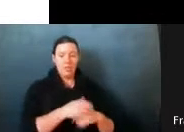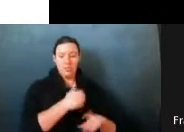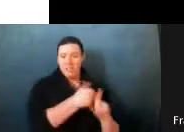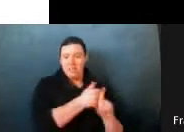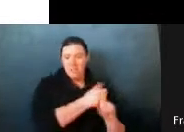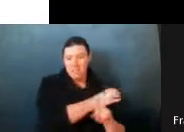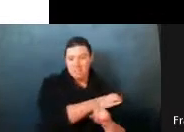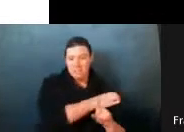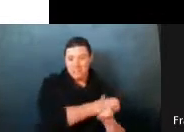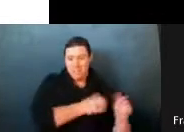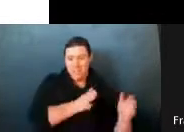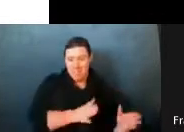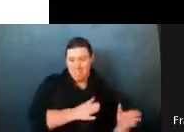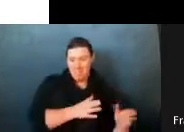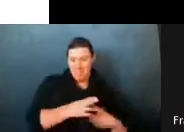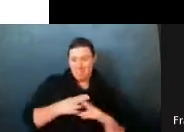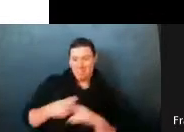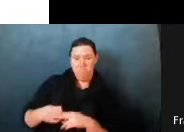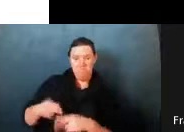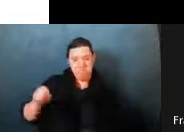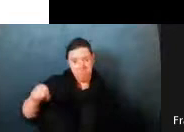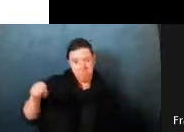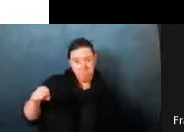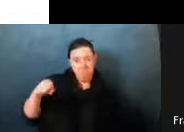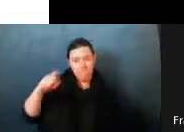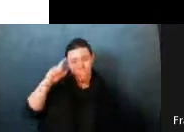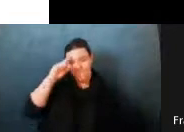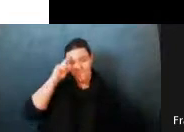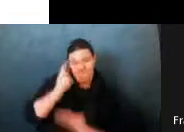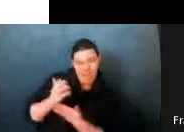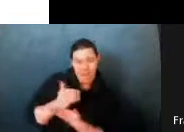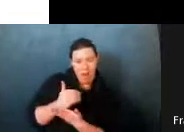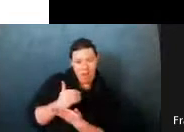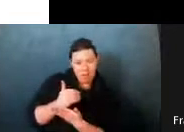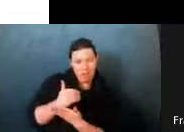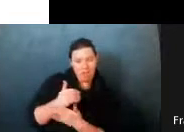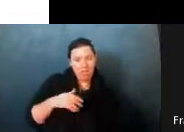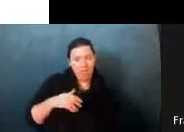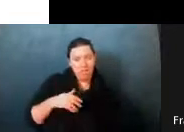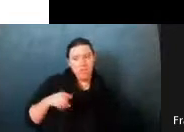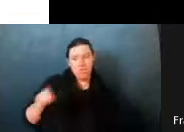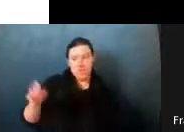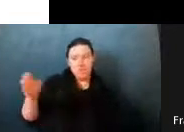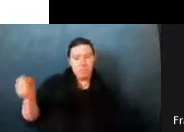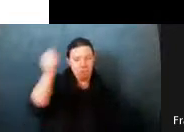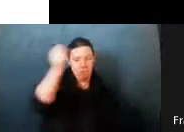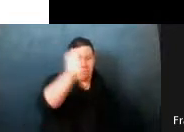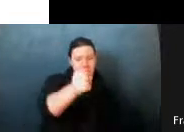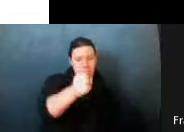They were looking to place him in a acute psychiatric unit. And they said that he was psychotic.